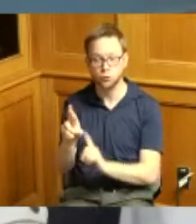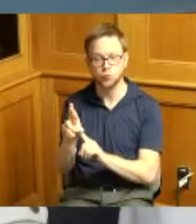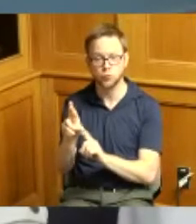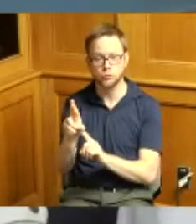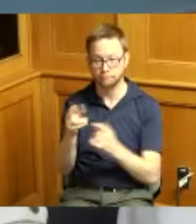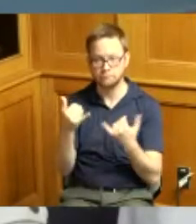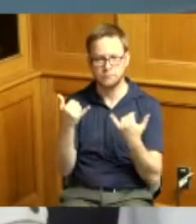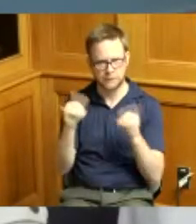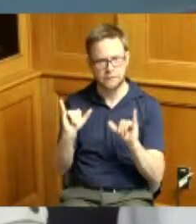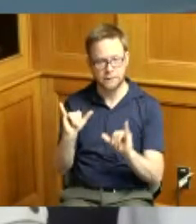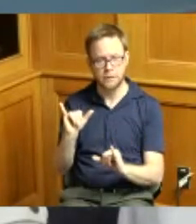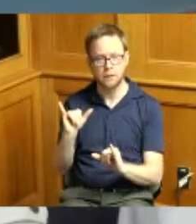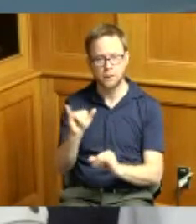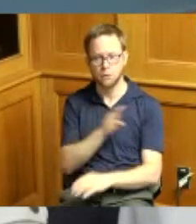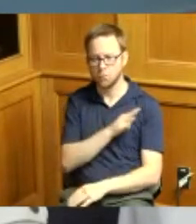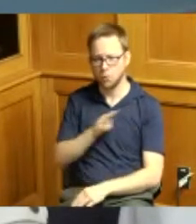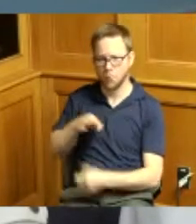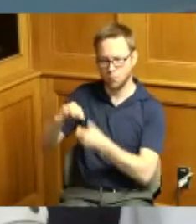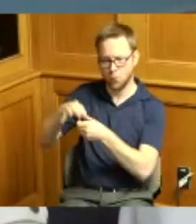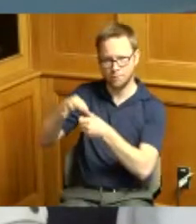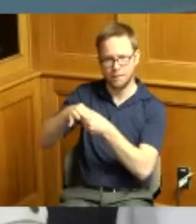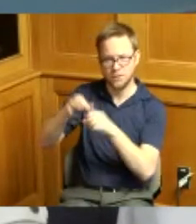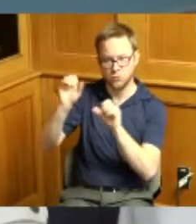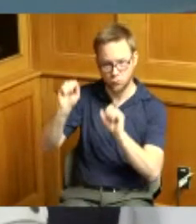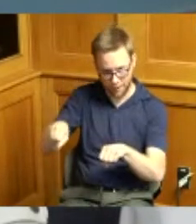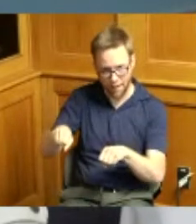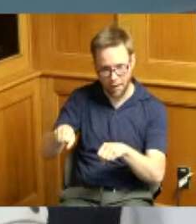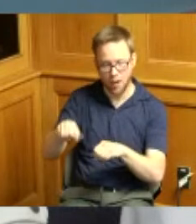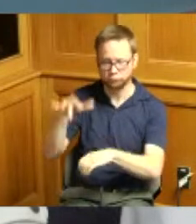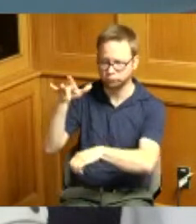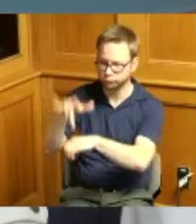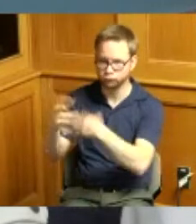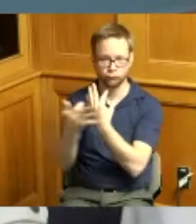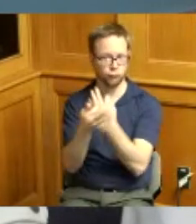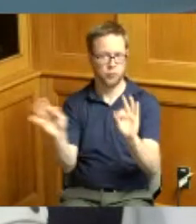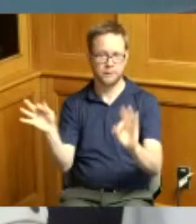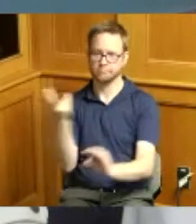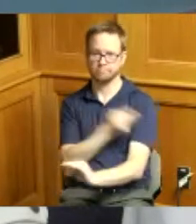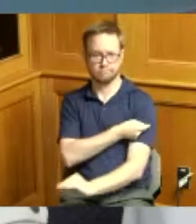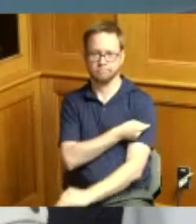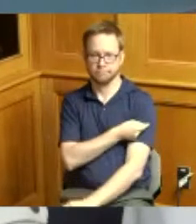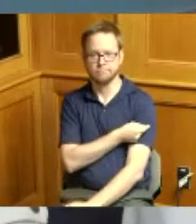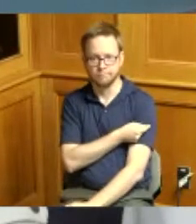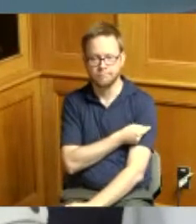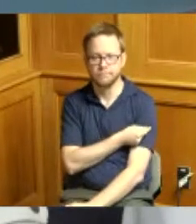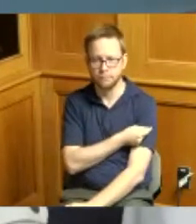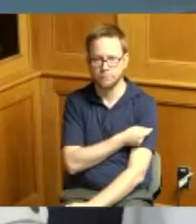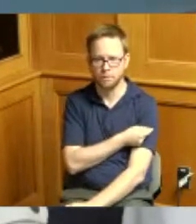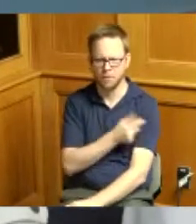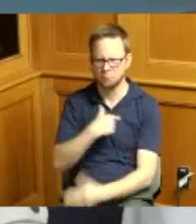Board of Elections it is completely free and I'm not sure what all other counties are doing but